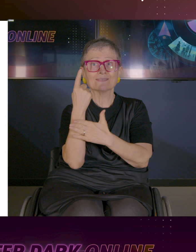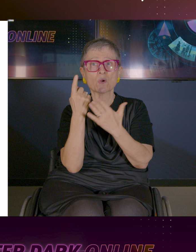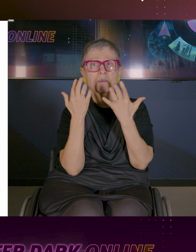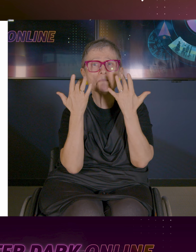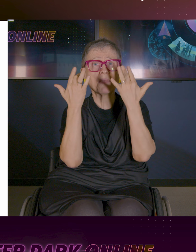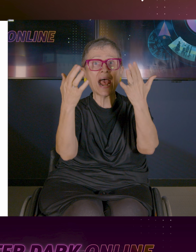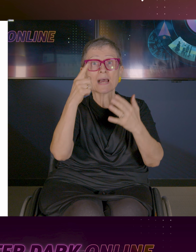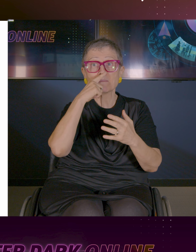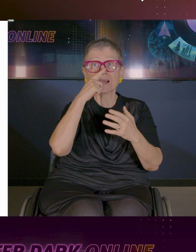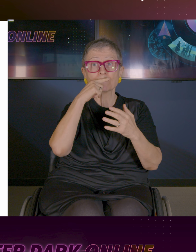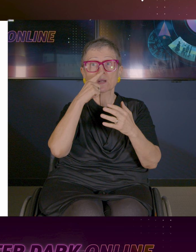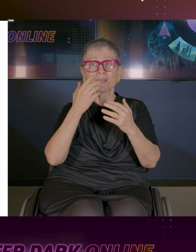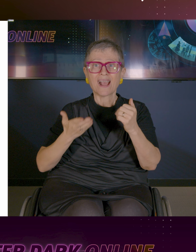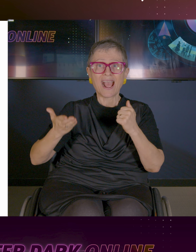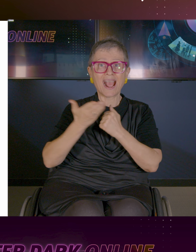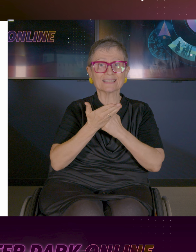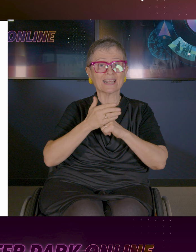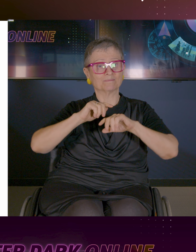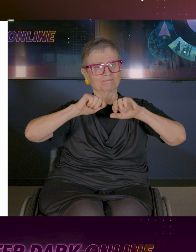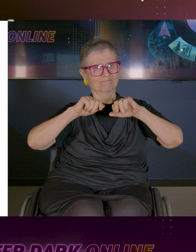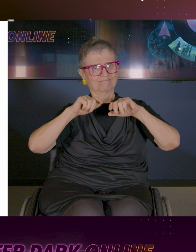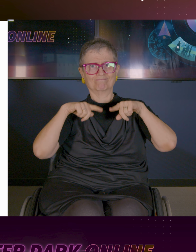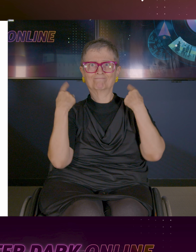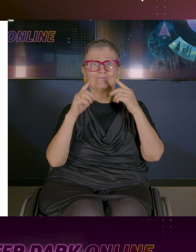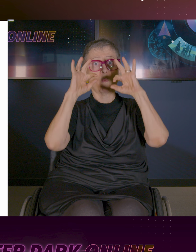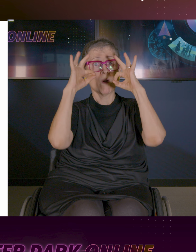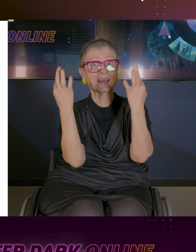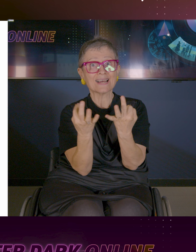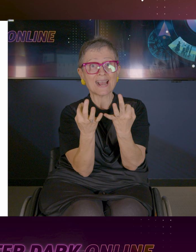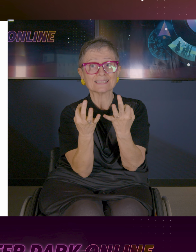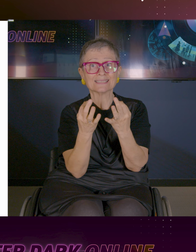devconnect provide opportunities for many deaf people to access our organization